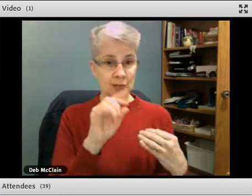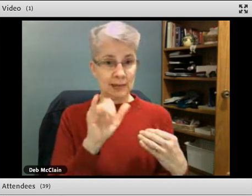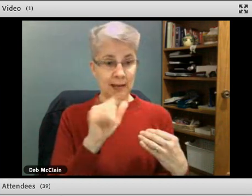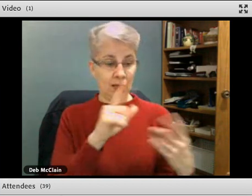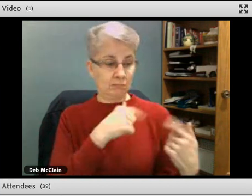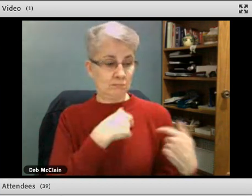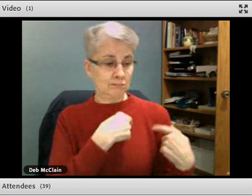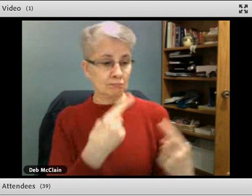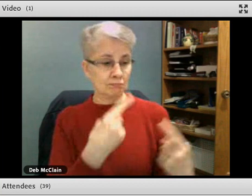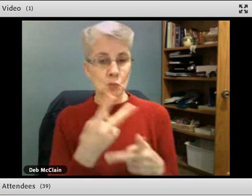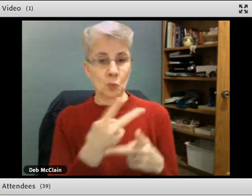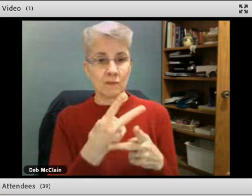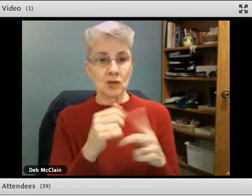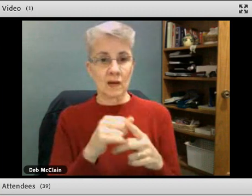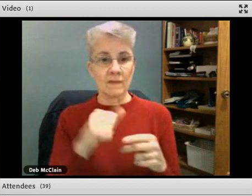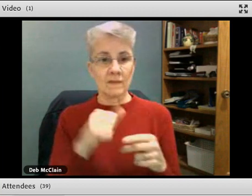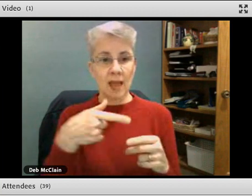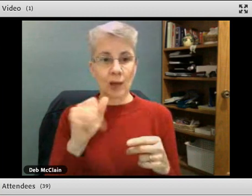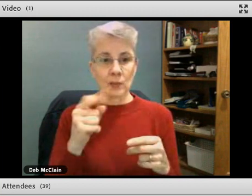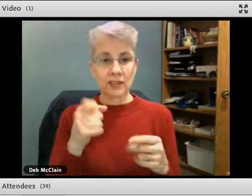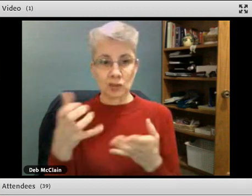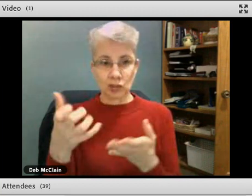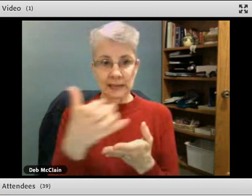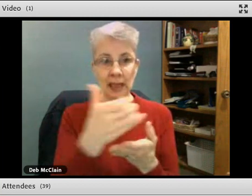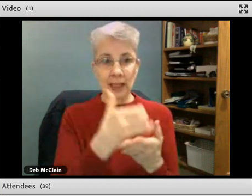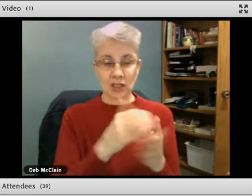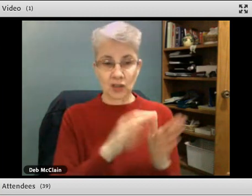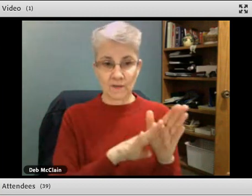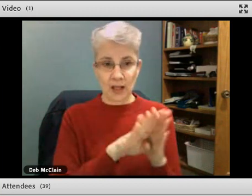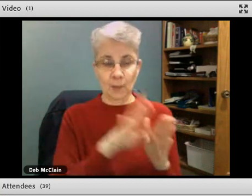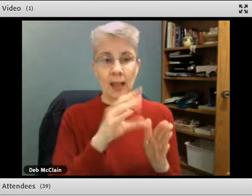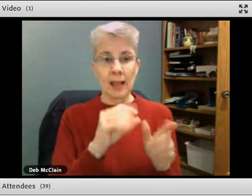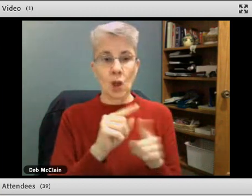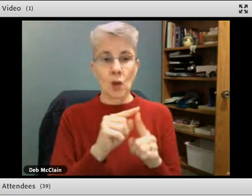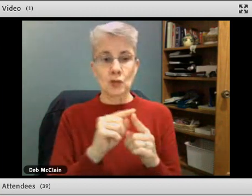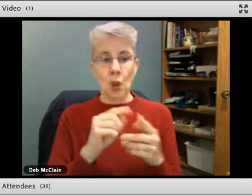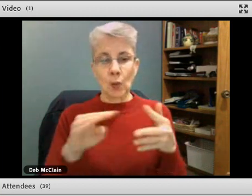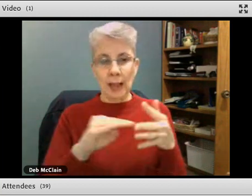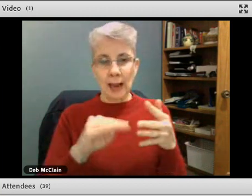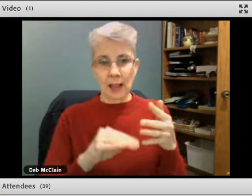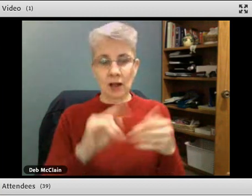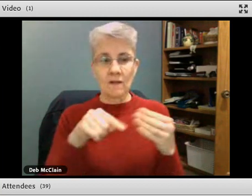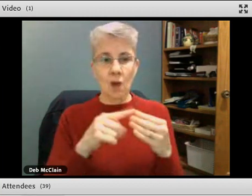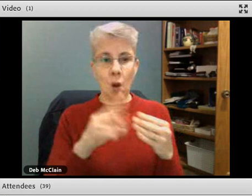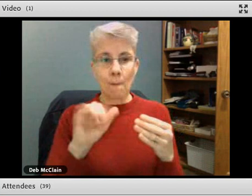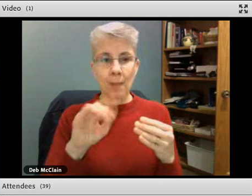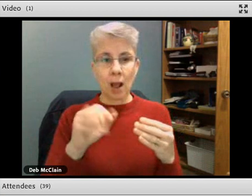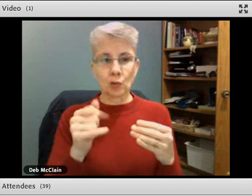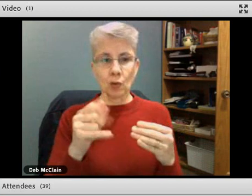the supervision of acquisitions, collection development and cataloging of all monographic and AV material,